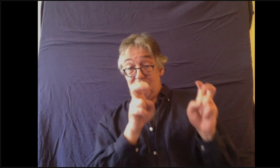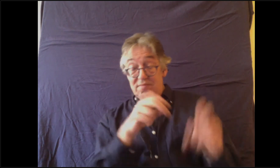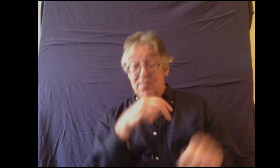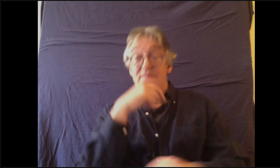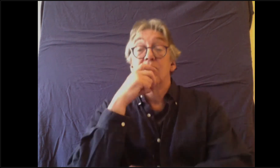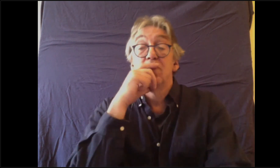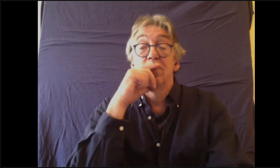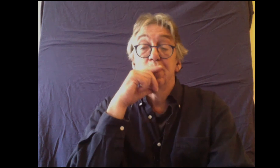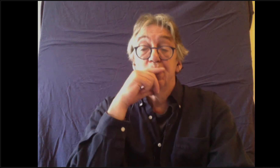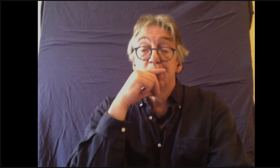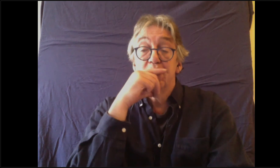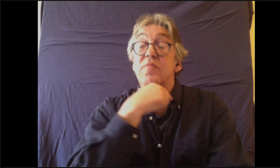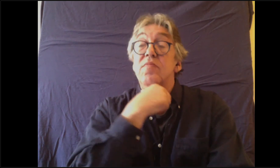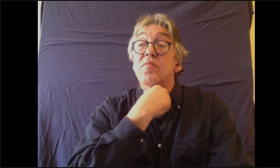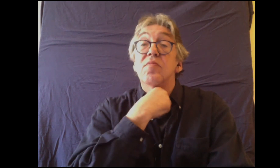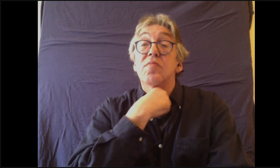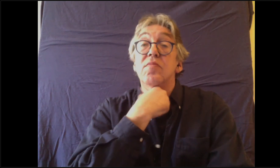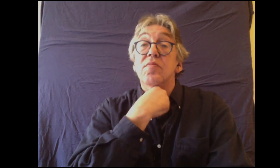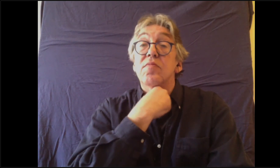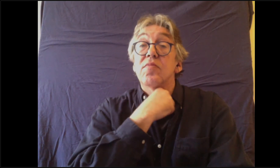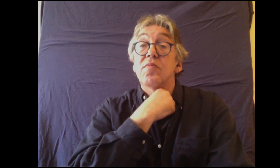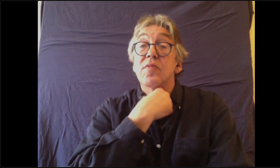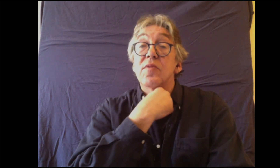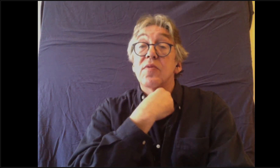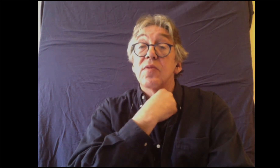And it's for all our speakers.